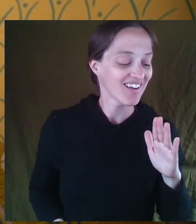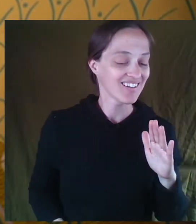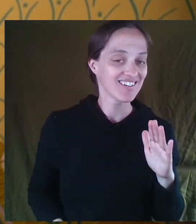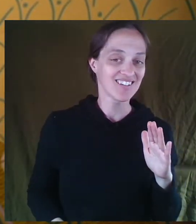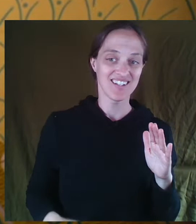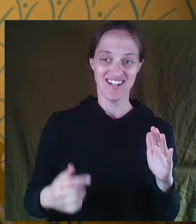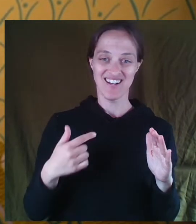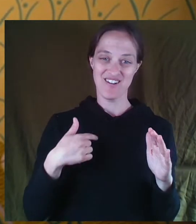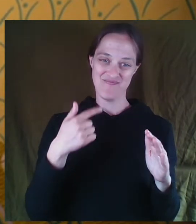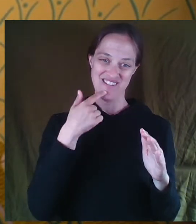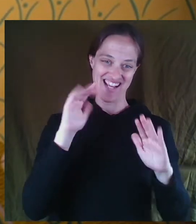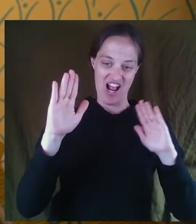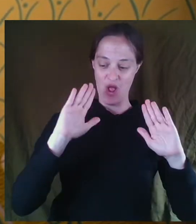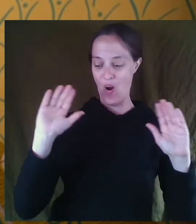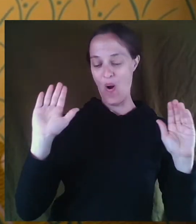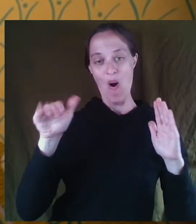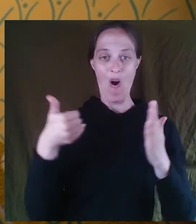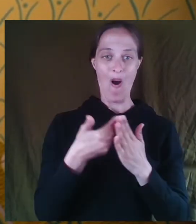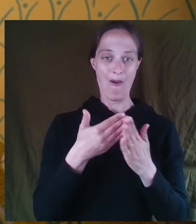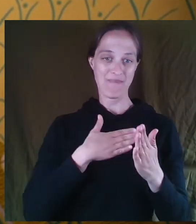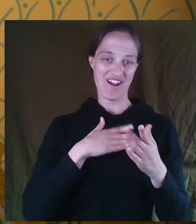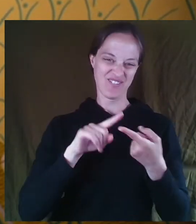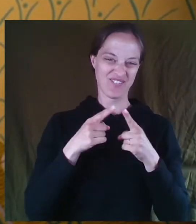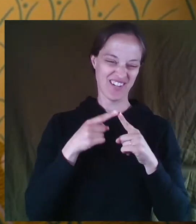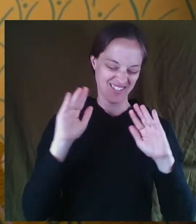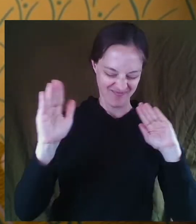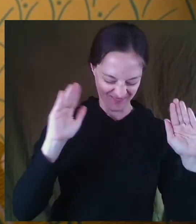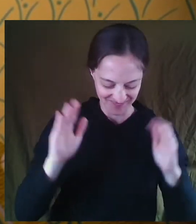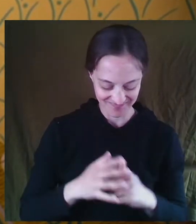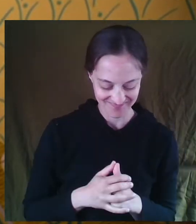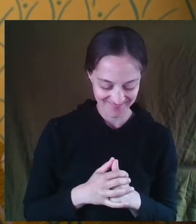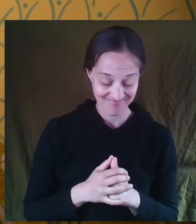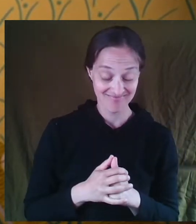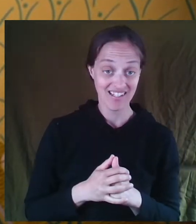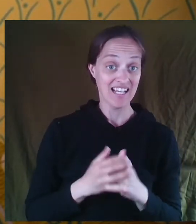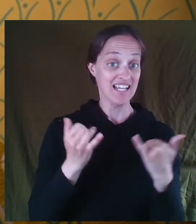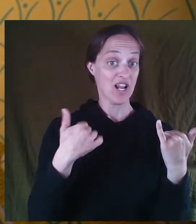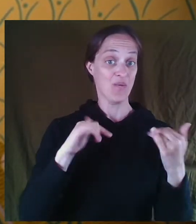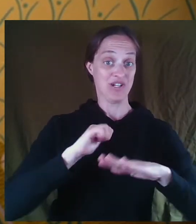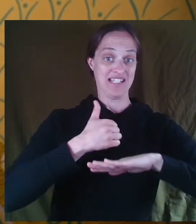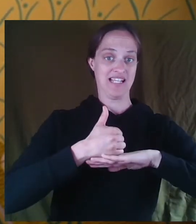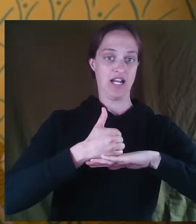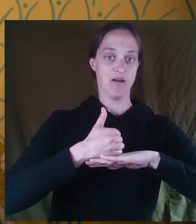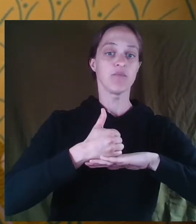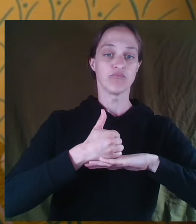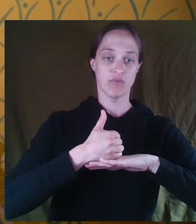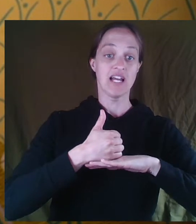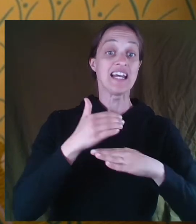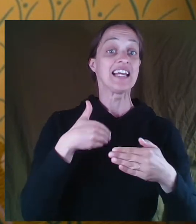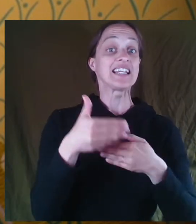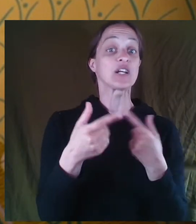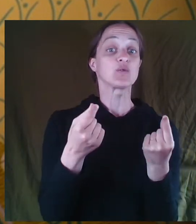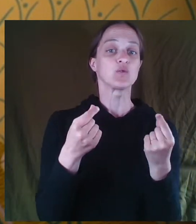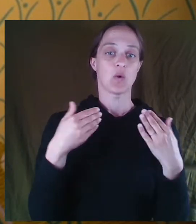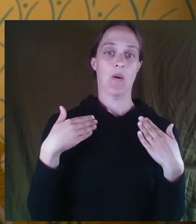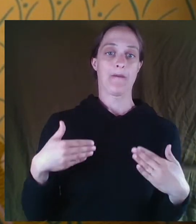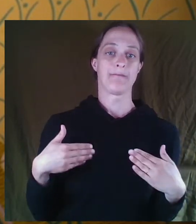Hey! I'll say hello to all of my friends here. Now that we have that prepared, we need to get our bodies ready.